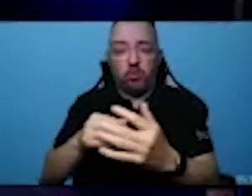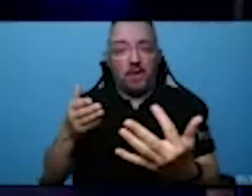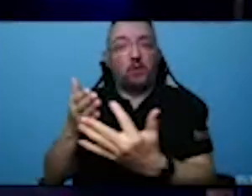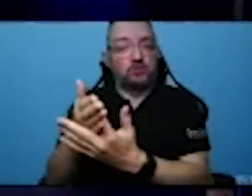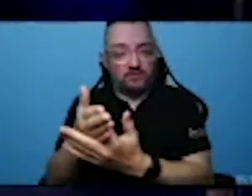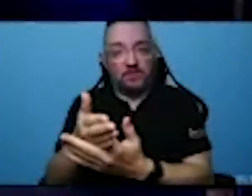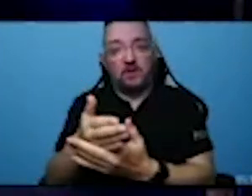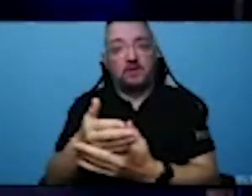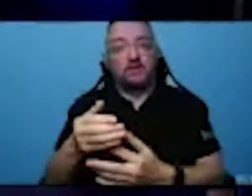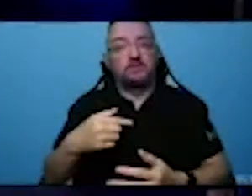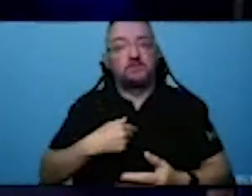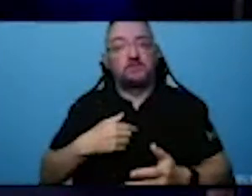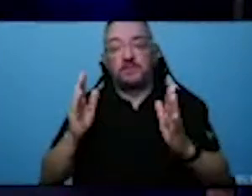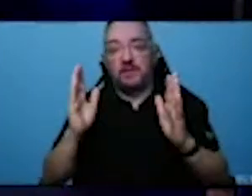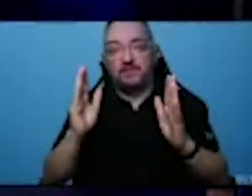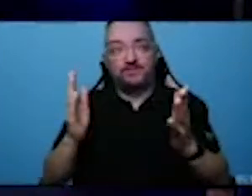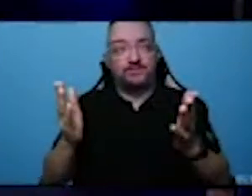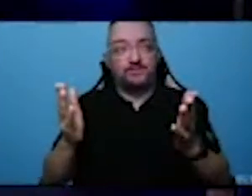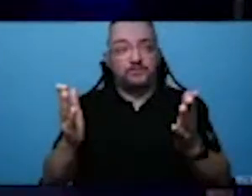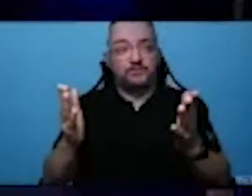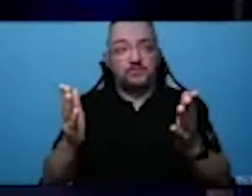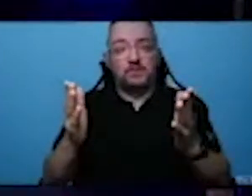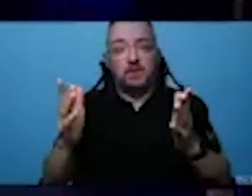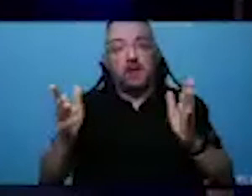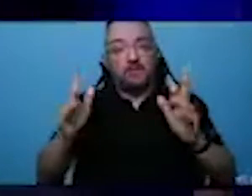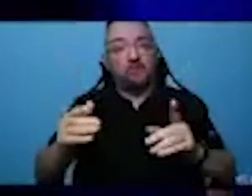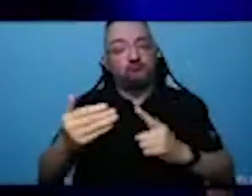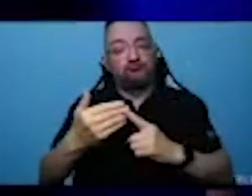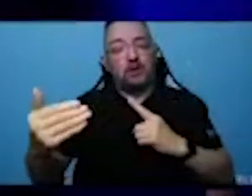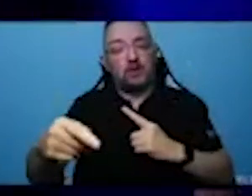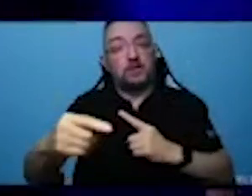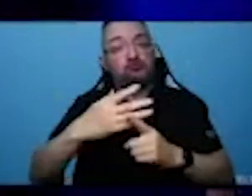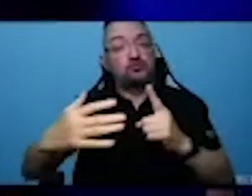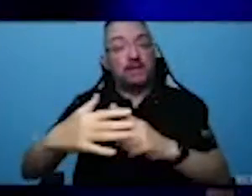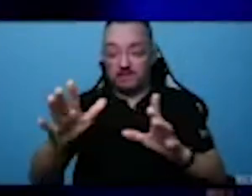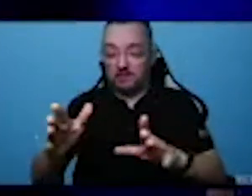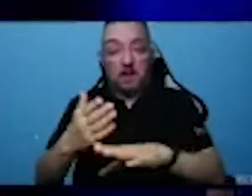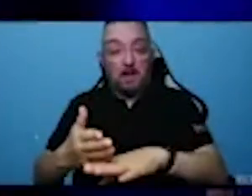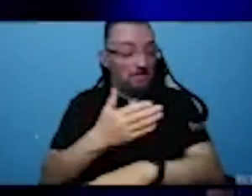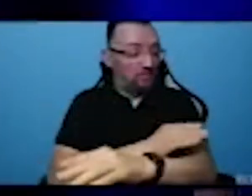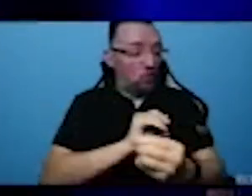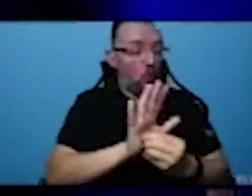recognise we weren't getting it right before Covid, in order to ensure that we do much better going forward.